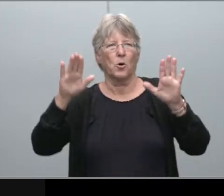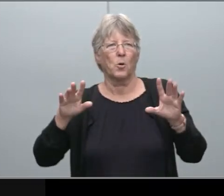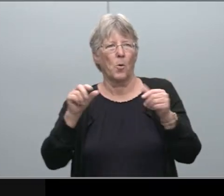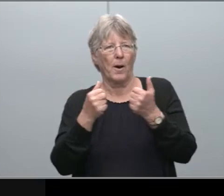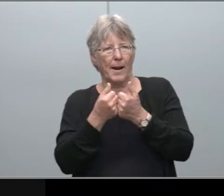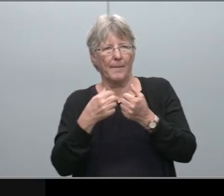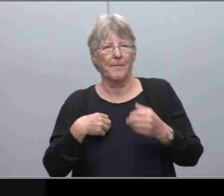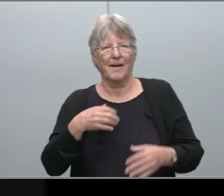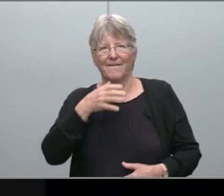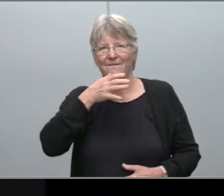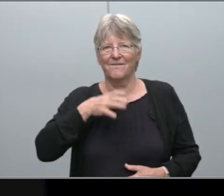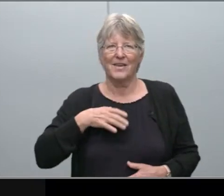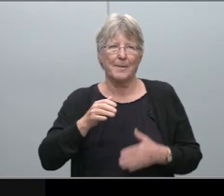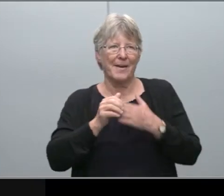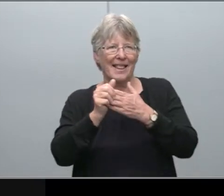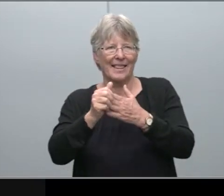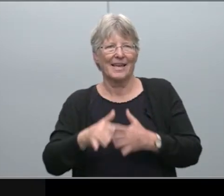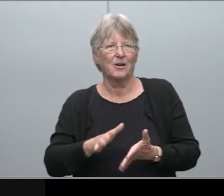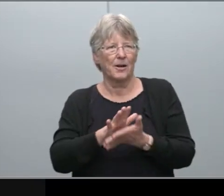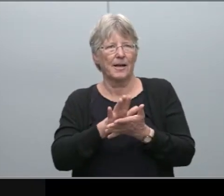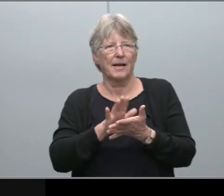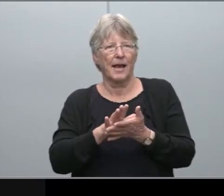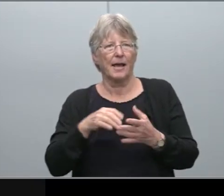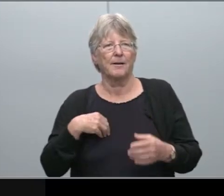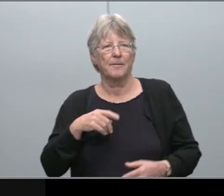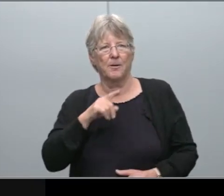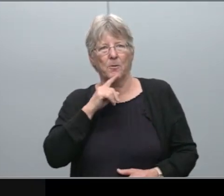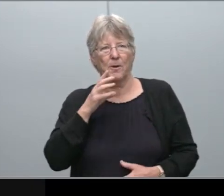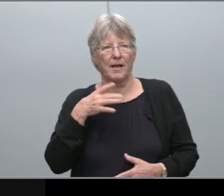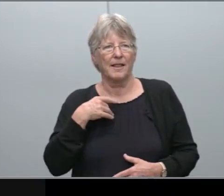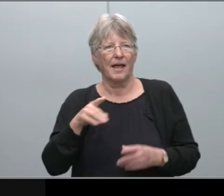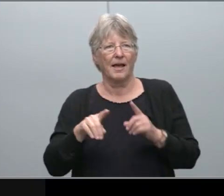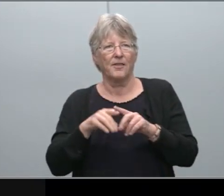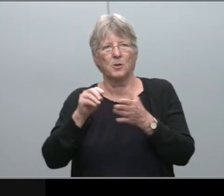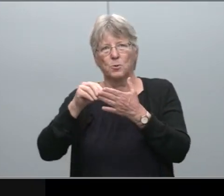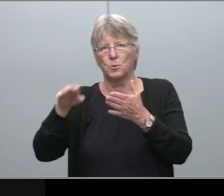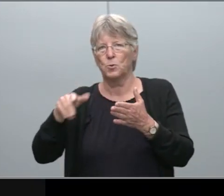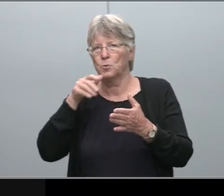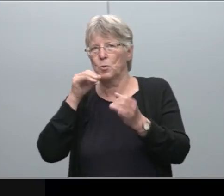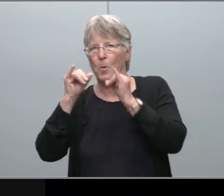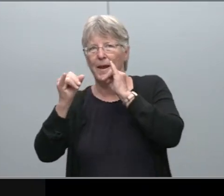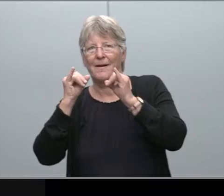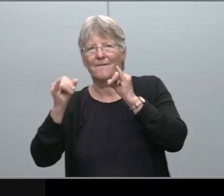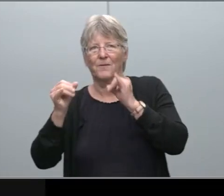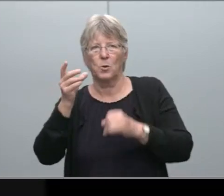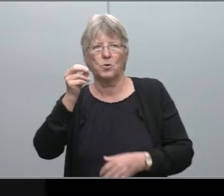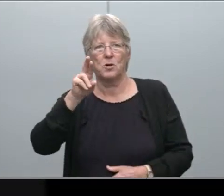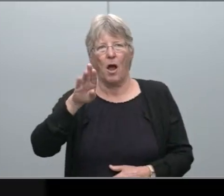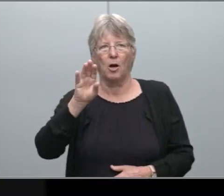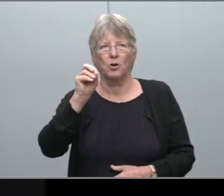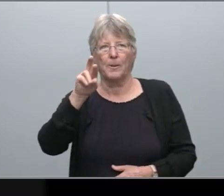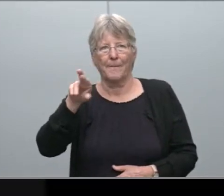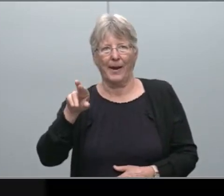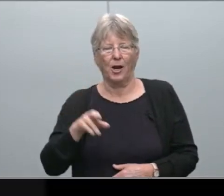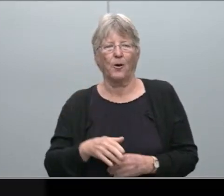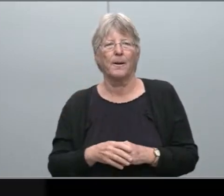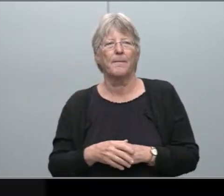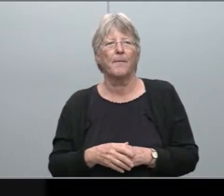I wanna know you're there." There's different ways to engage kids. You could be like, "Everyone right now, give me your favorite color."